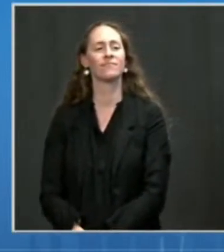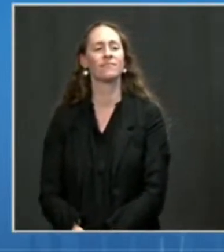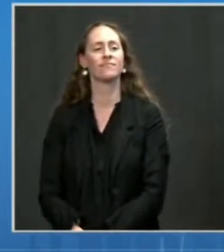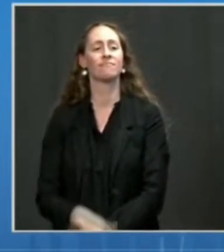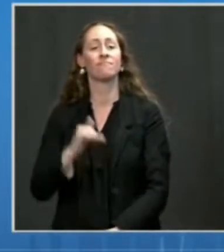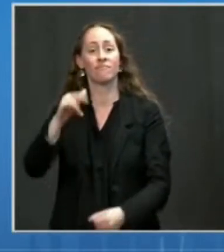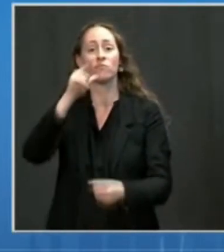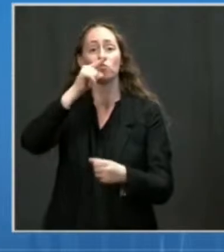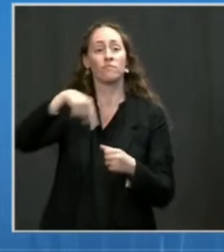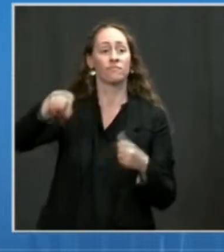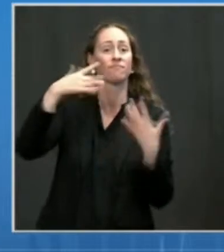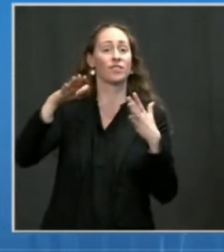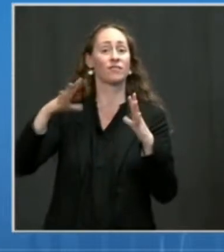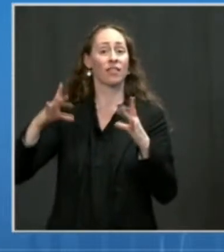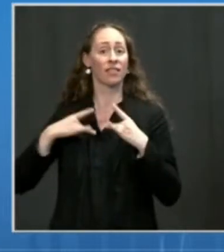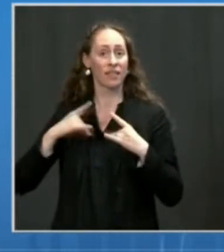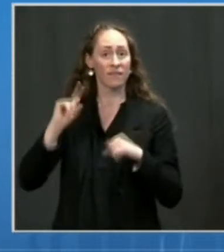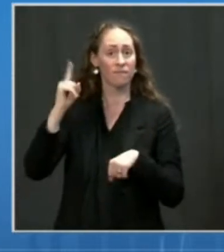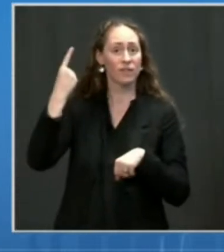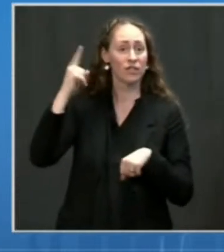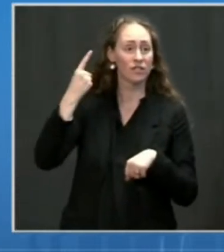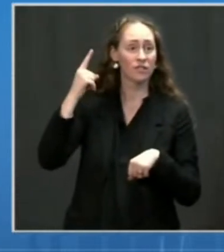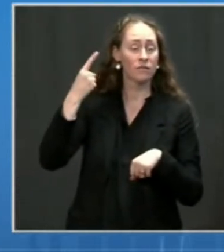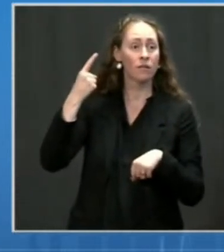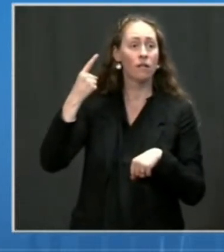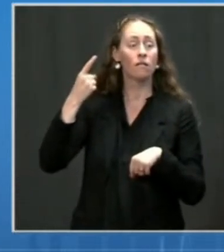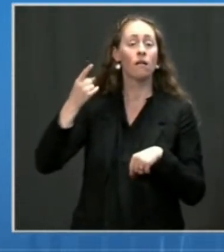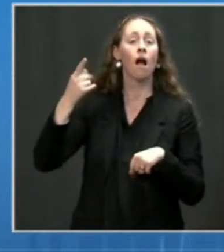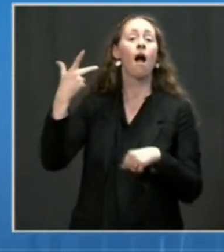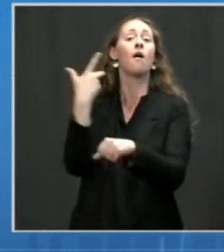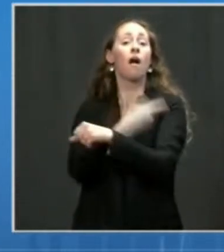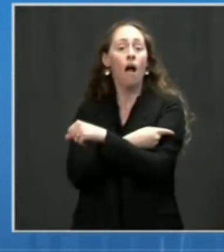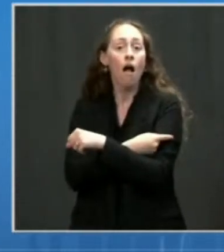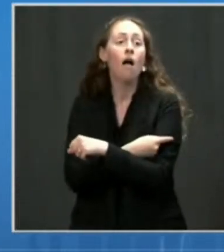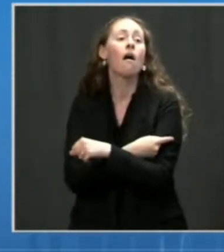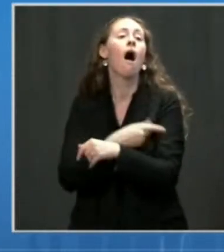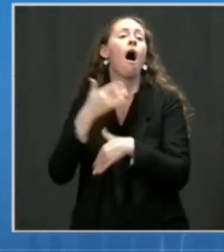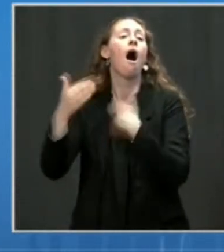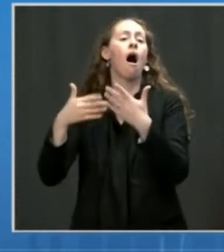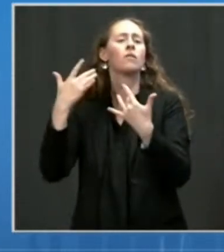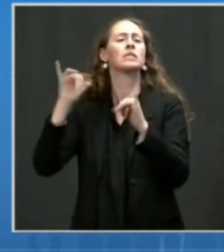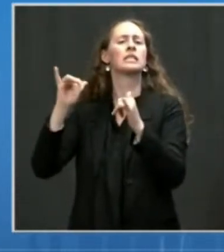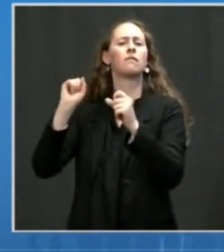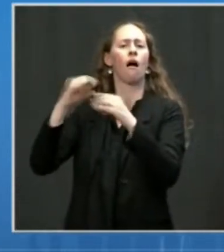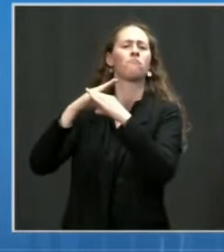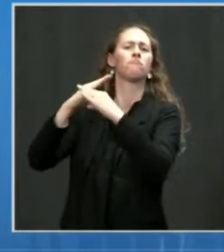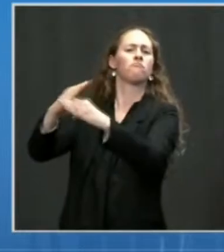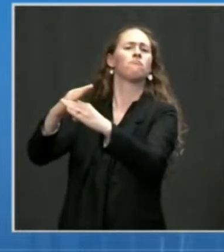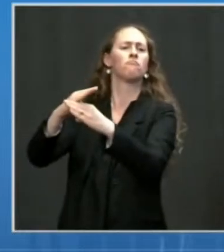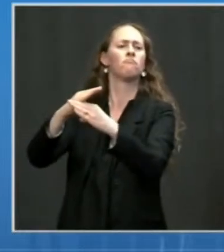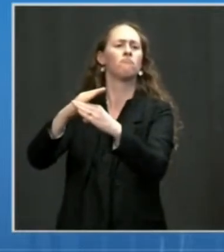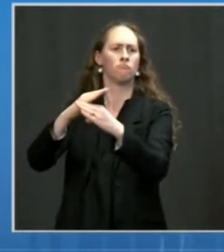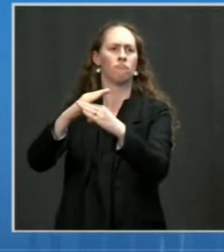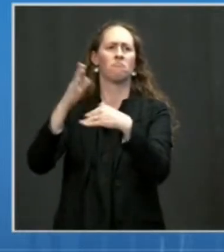THE BREADTH OF IT SO THAT YOU COVER NOT ONLY THE ORIGINAL, BUT THE VARIANTS.